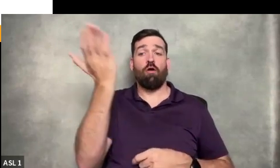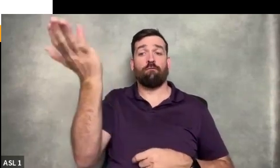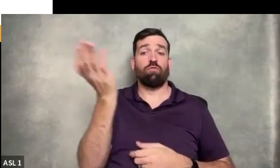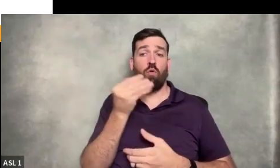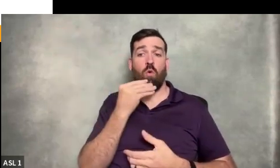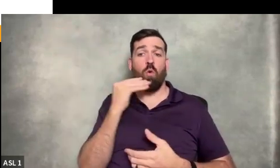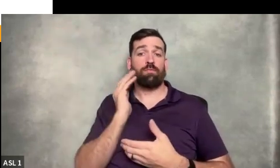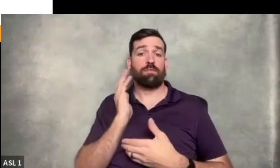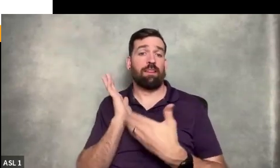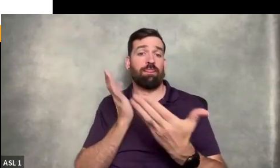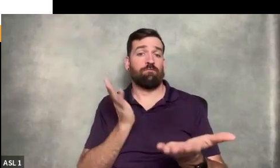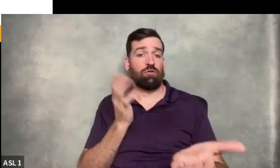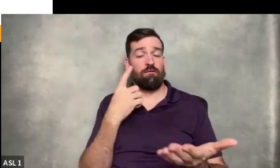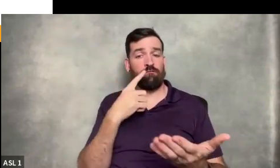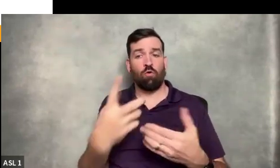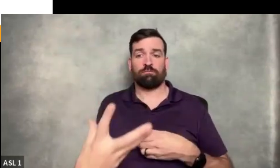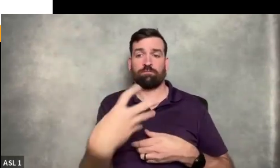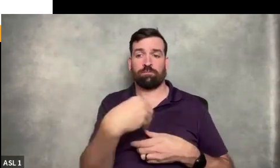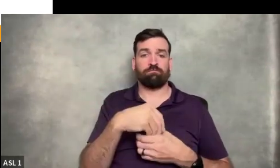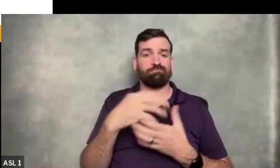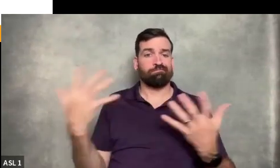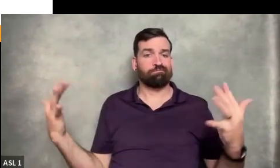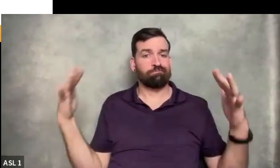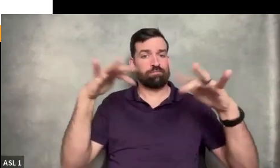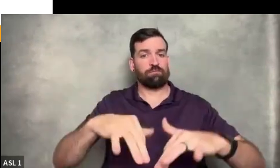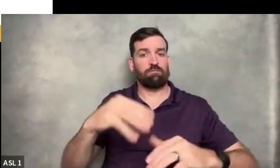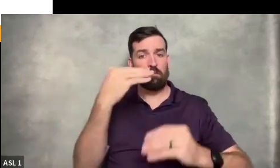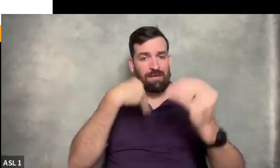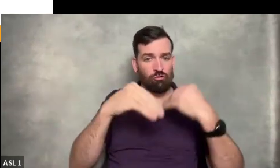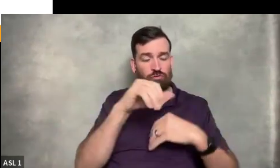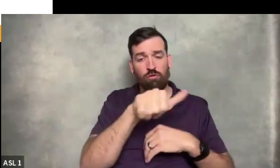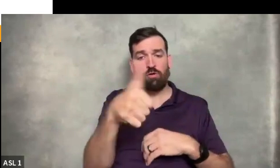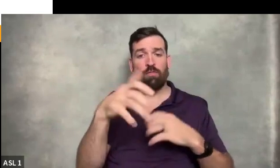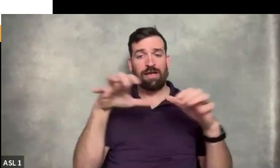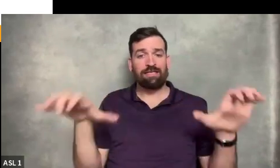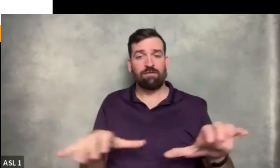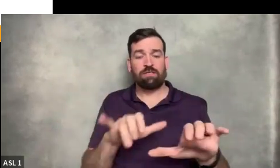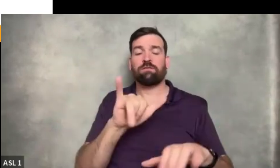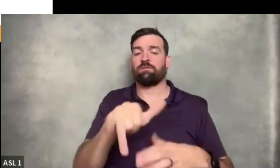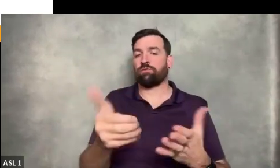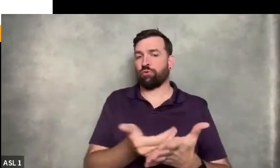option to participate in congregate meals and other activities is new); serving older